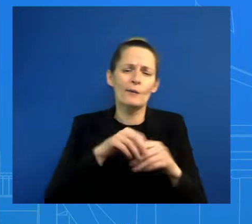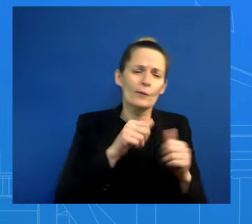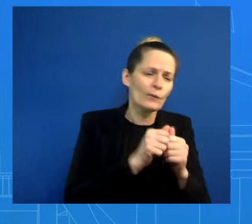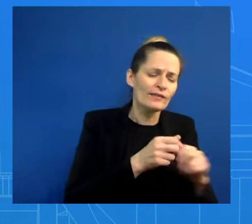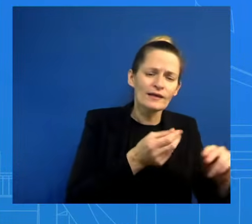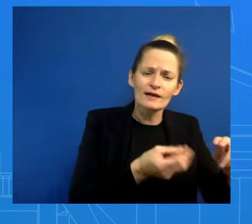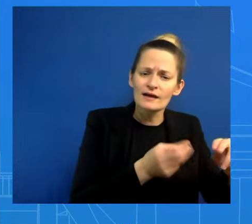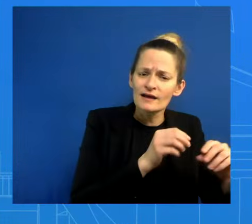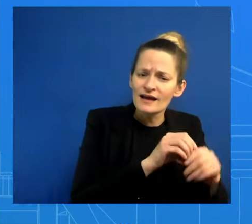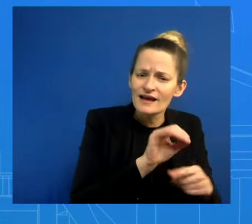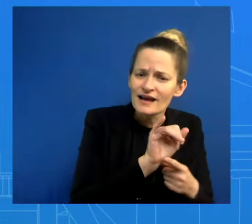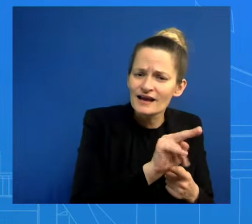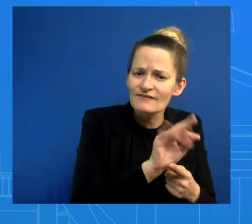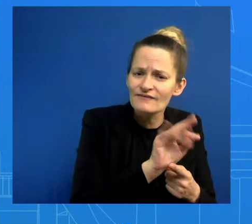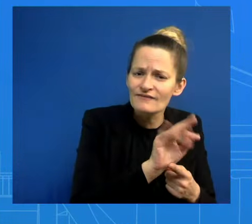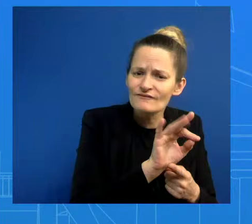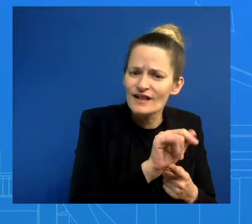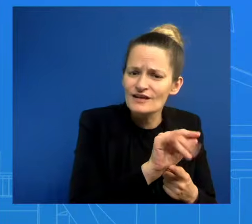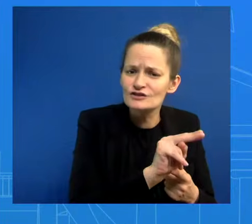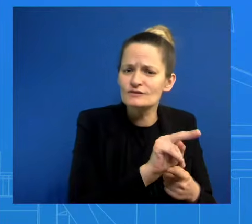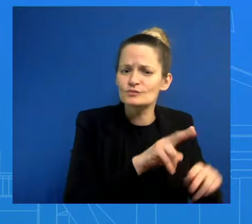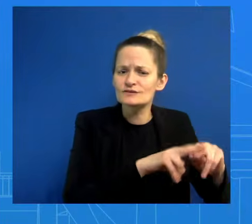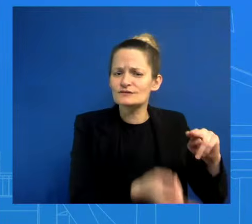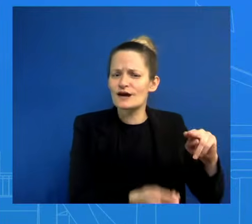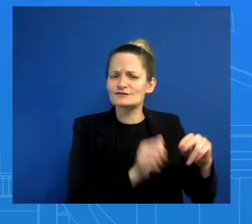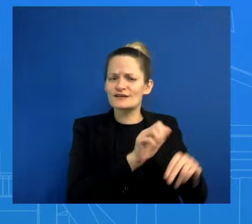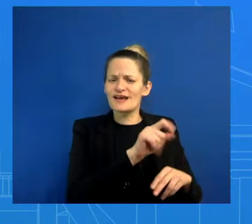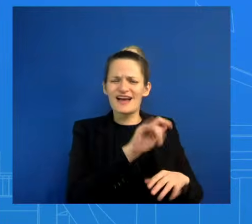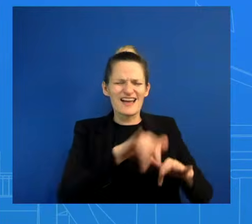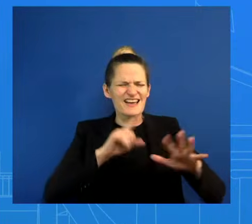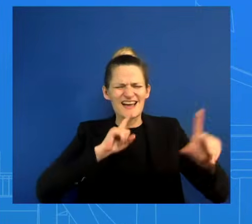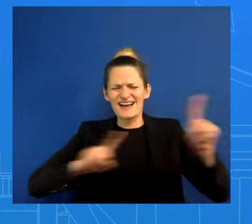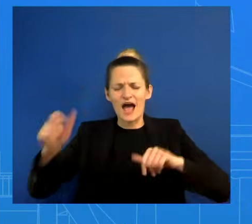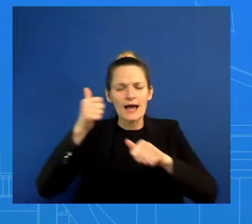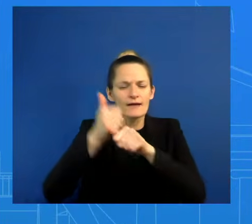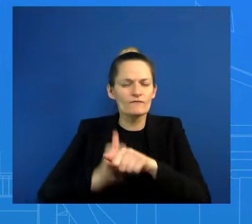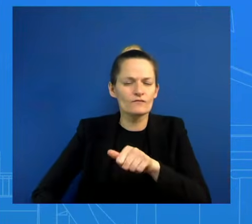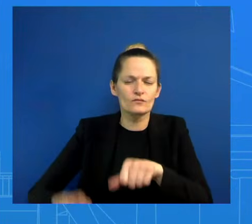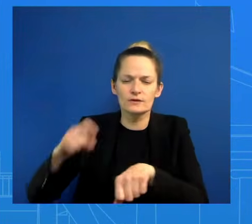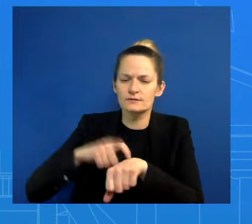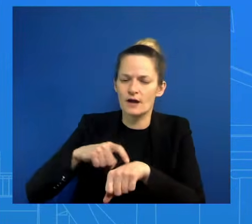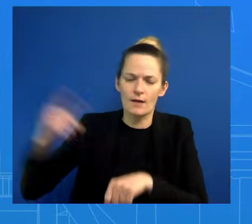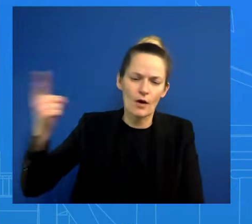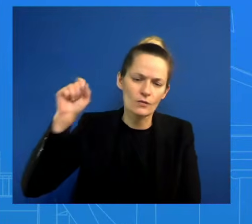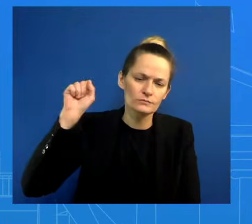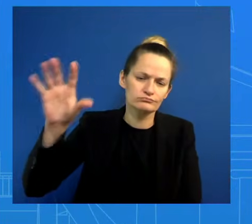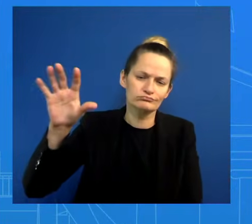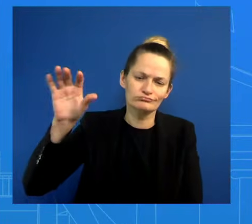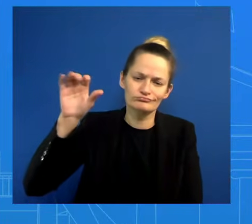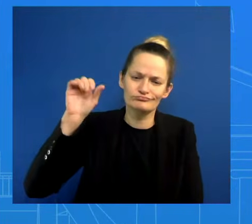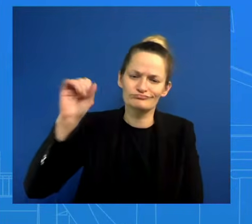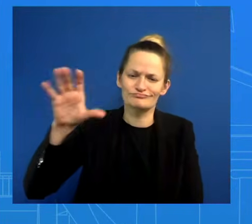I would say every time he goes to a state, he lifts up the congressional members who --